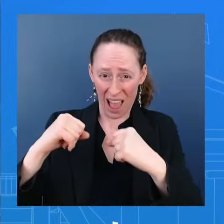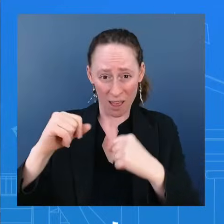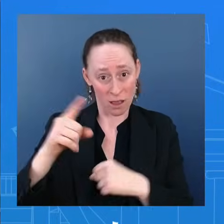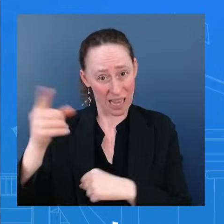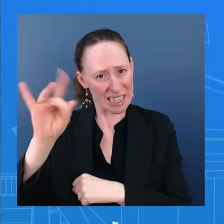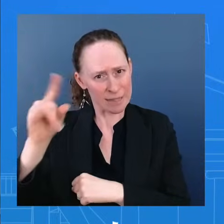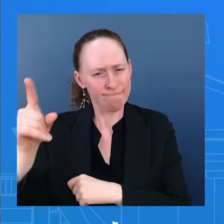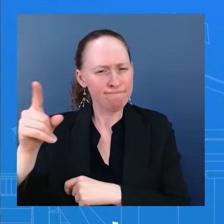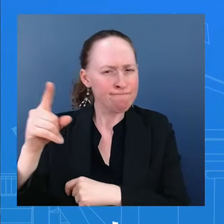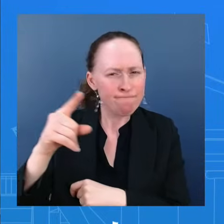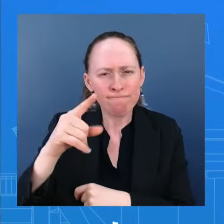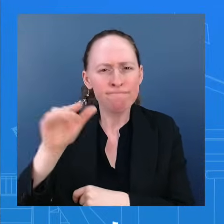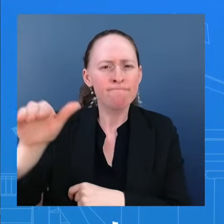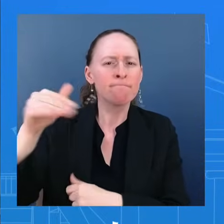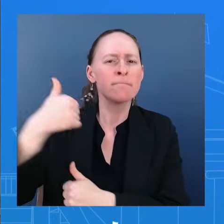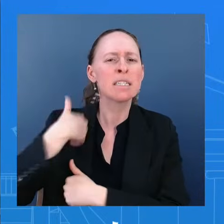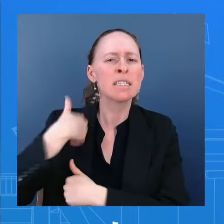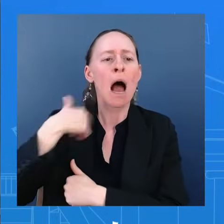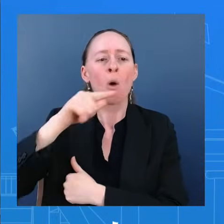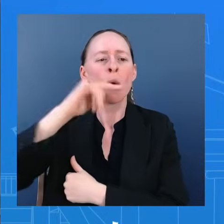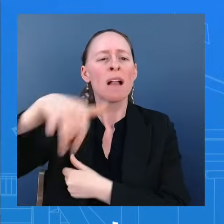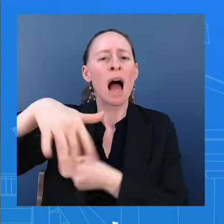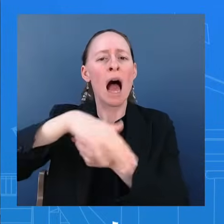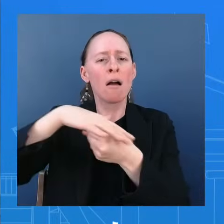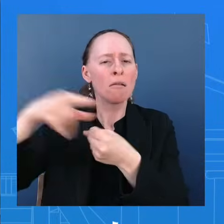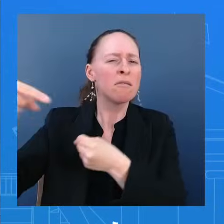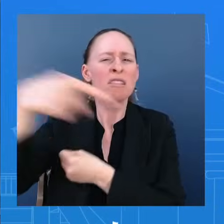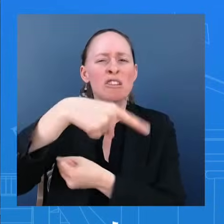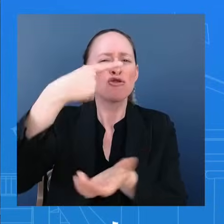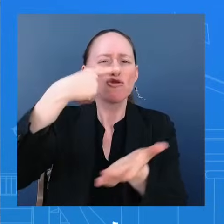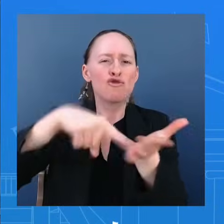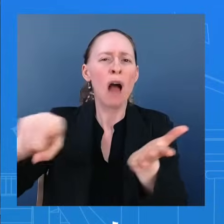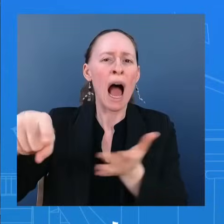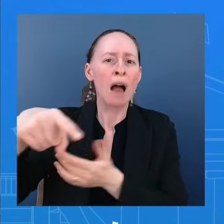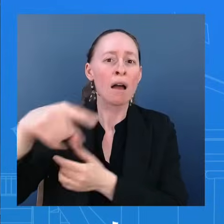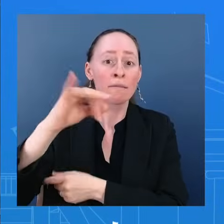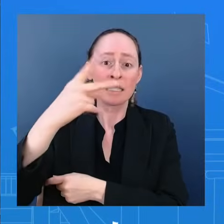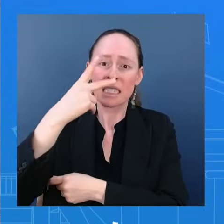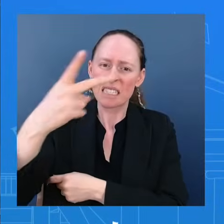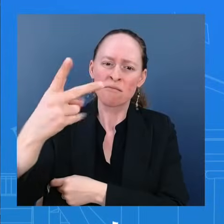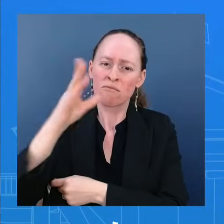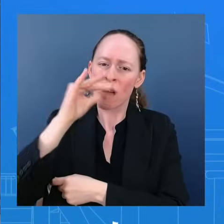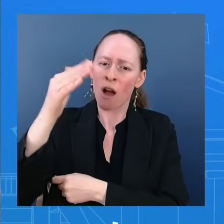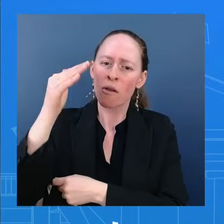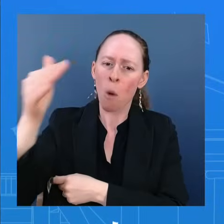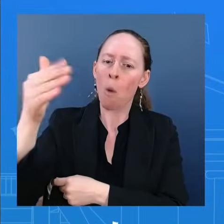if they are deemed to be a threat in any way? And what's the benchmark for that determination? Mr. Kirby: So, two thoughts.